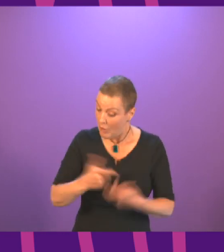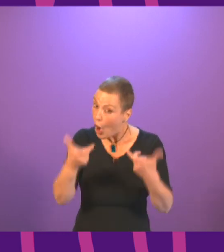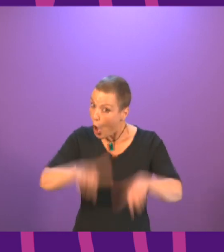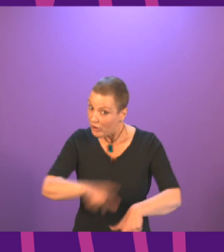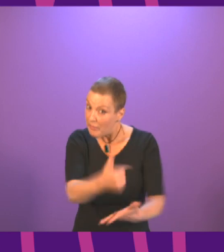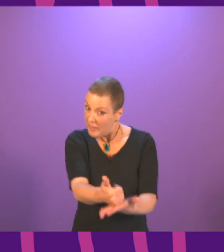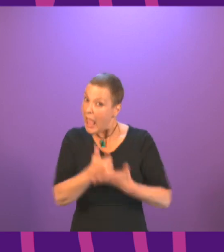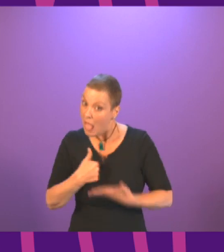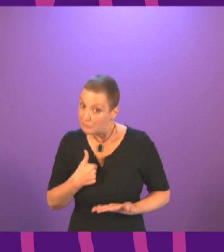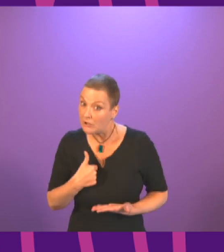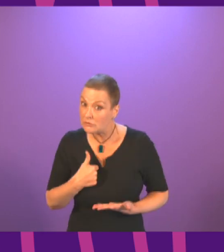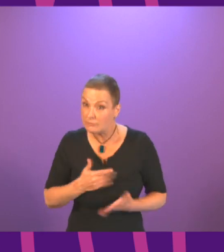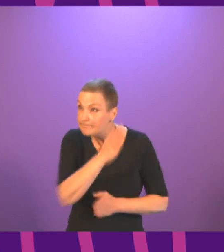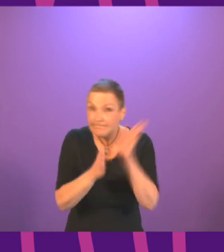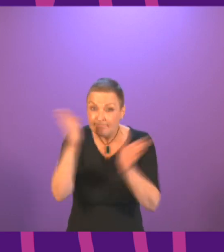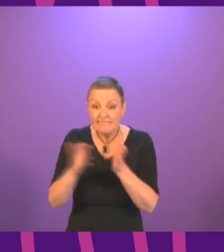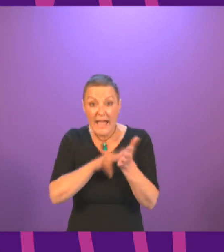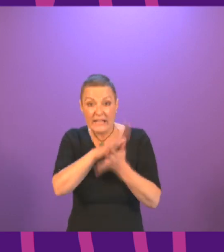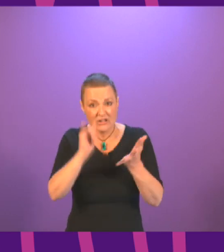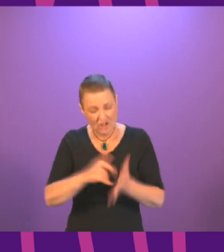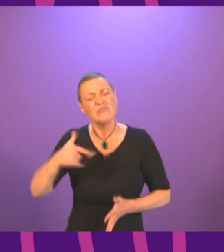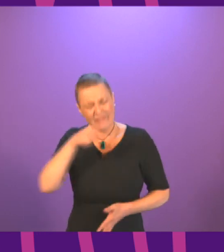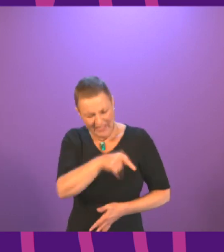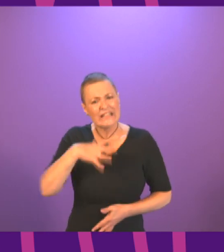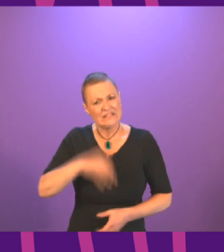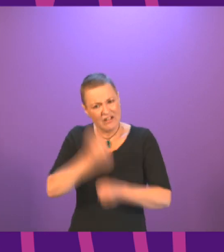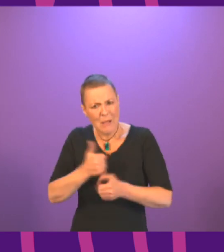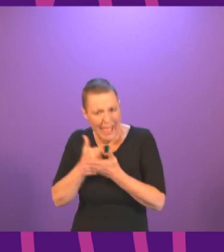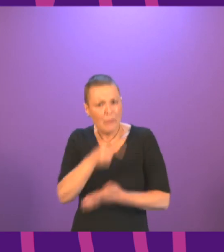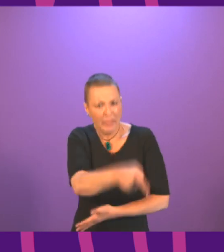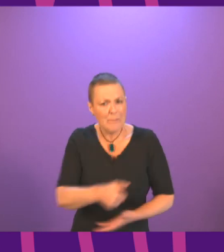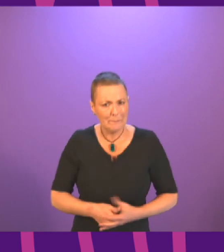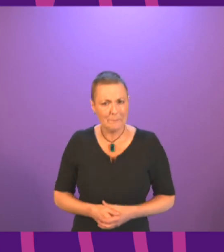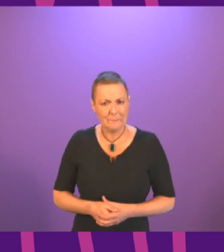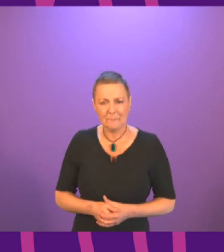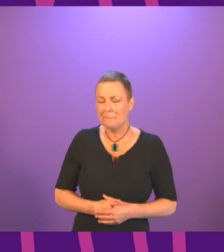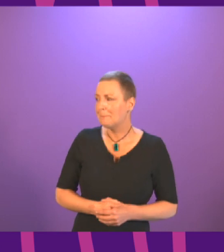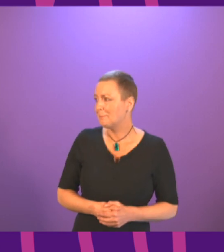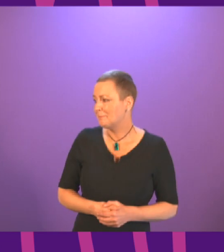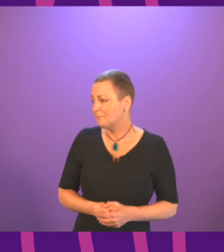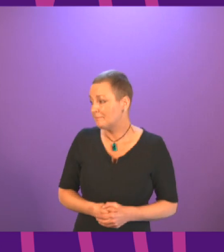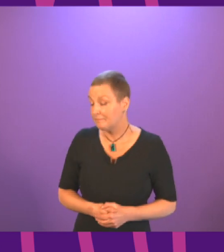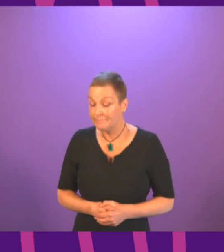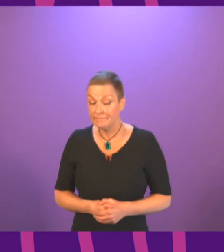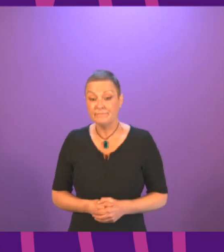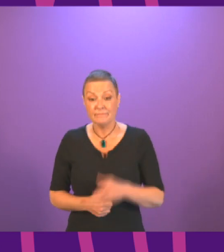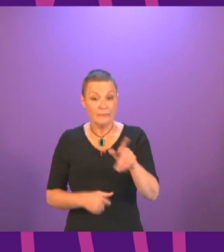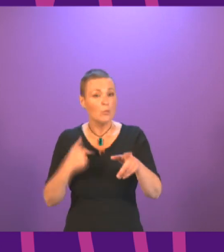them at the height of lockdown; they need their Government to be there for them now. The First Minister (Nicola Sturgeon): We have sought to provide as much support